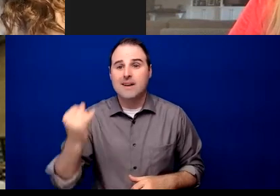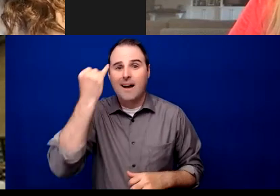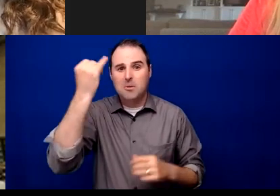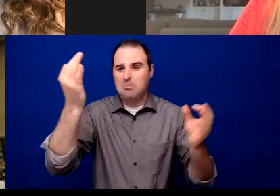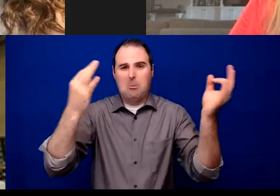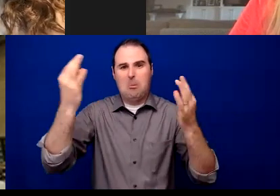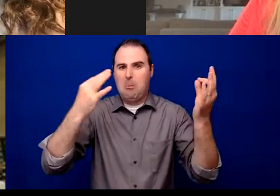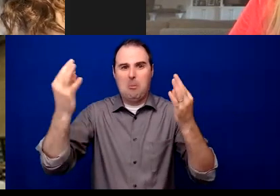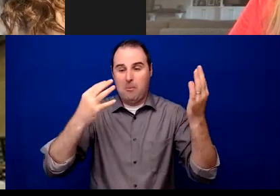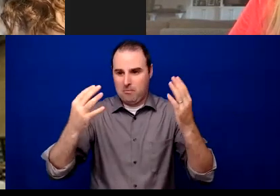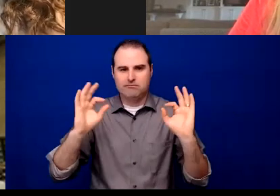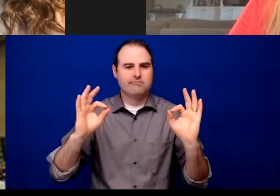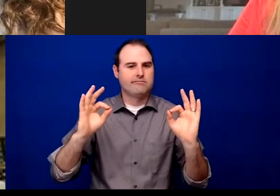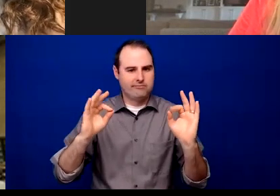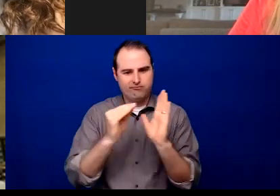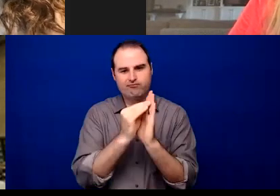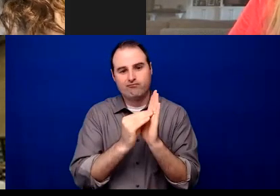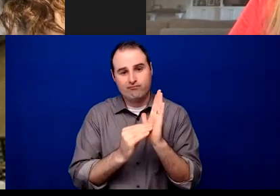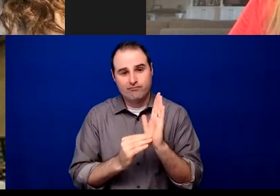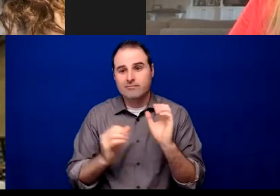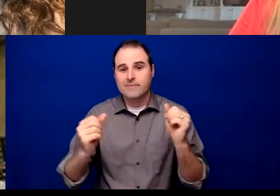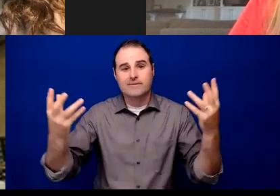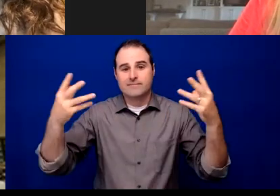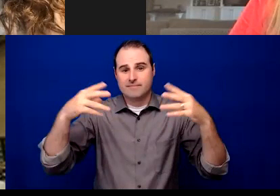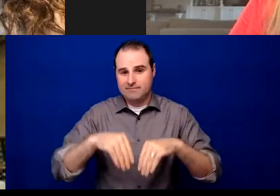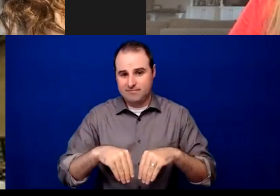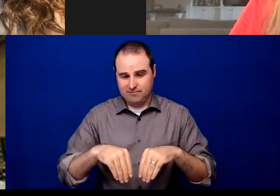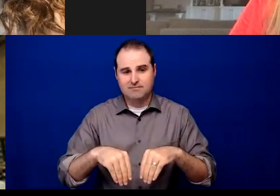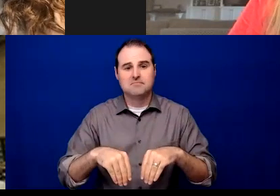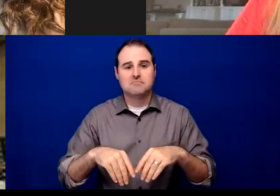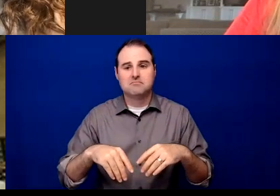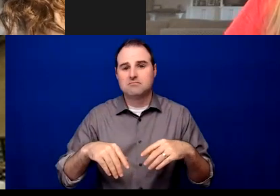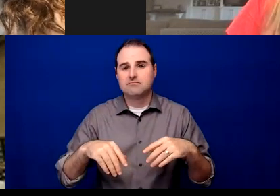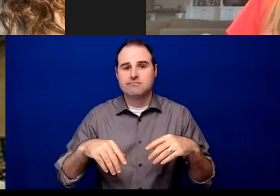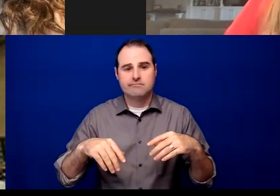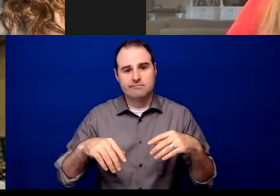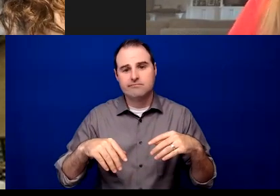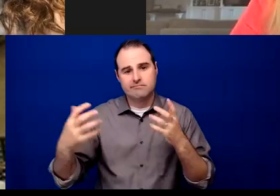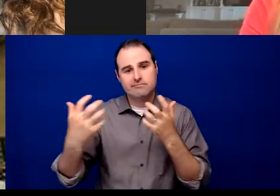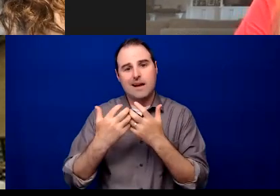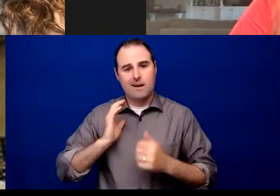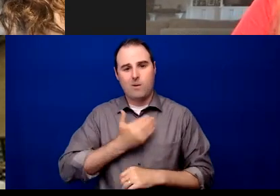into like the the idea that we're trying to, like, you know, put together and all these, this like whole group thing.